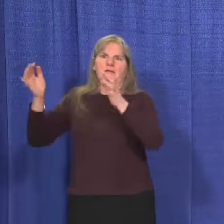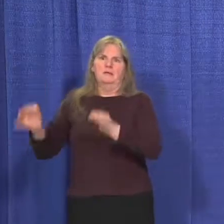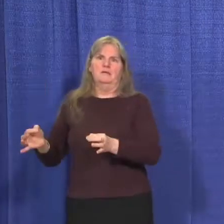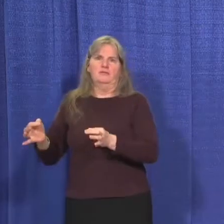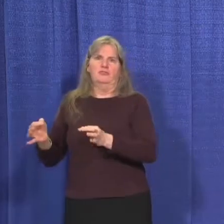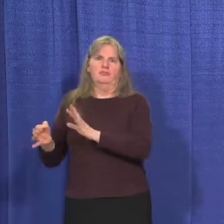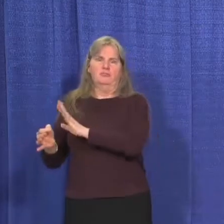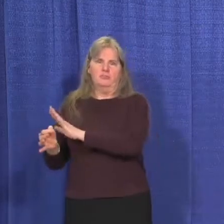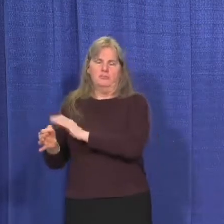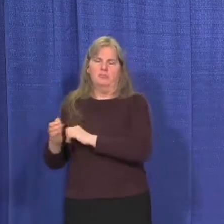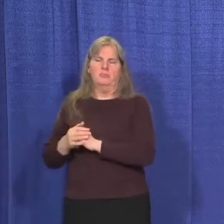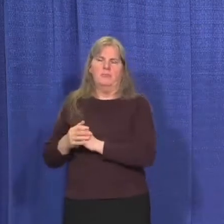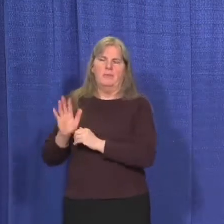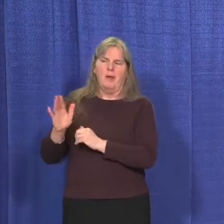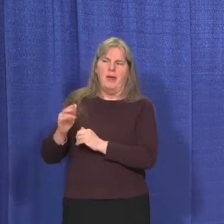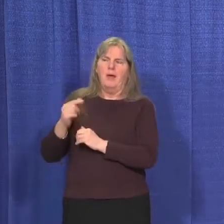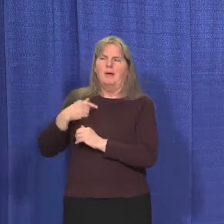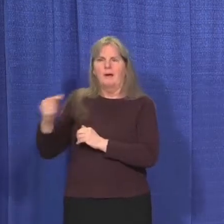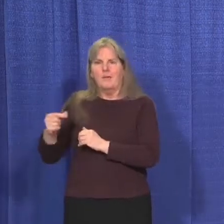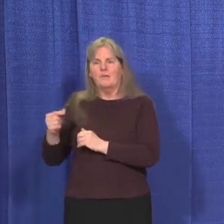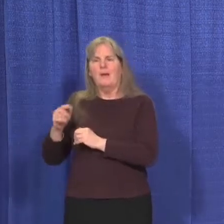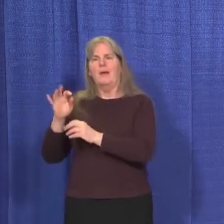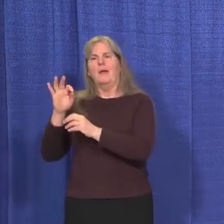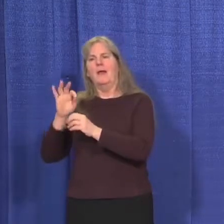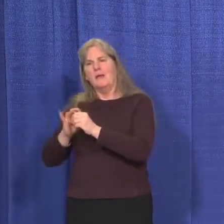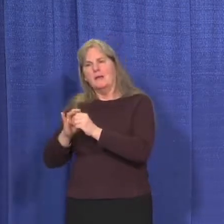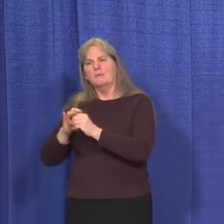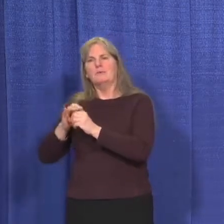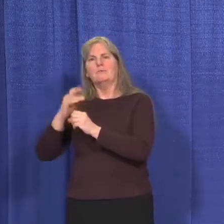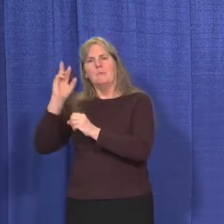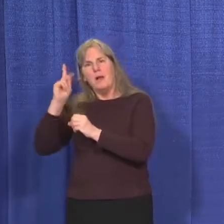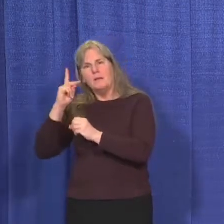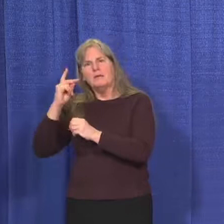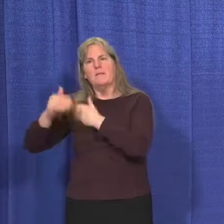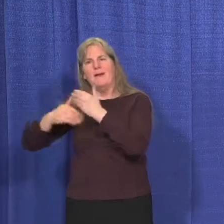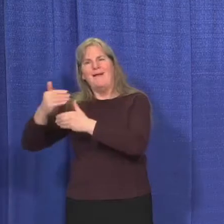that, depending on the due process to take place.